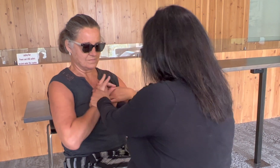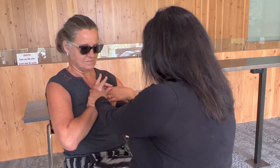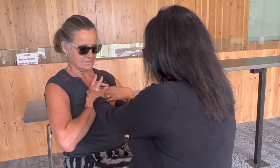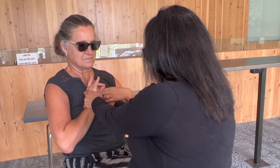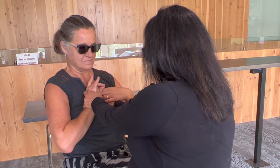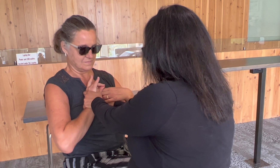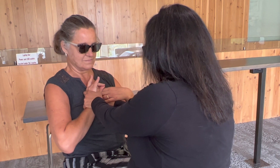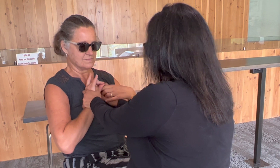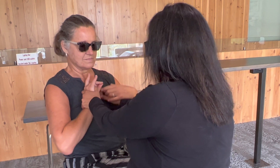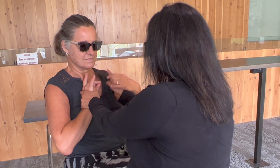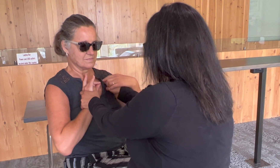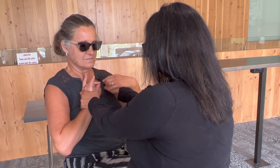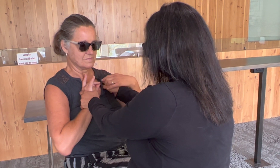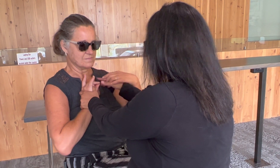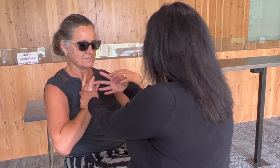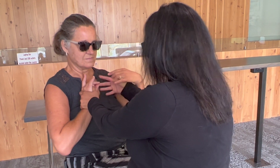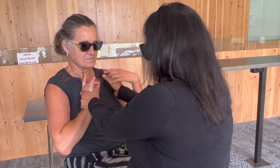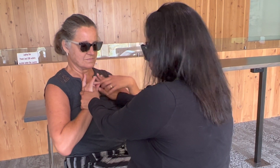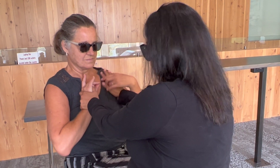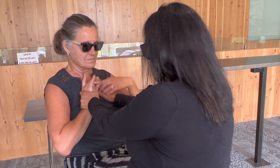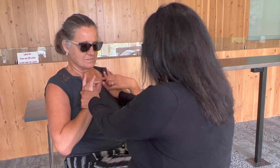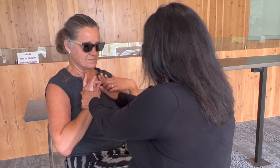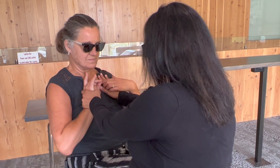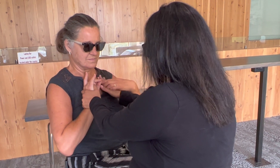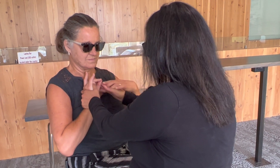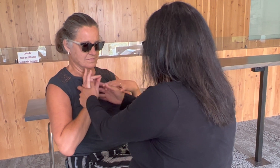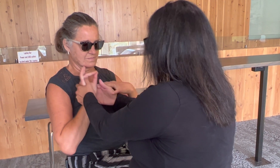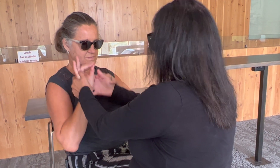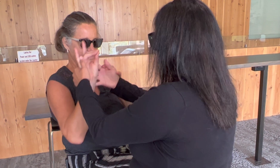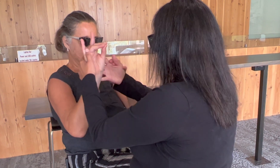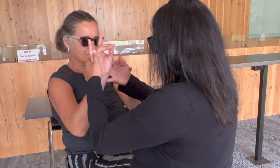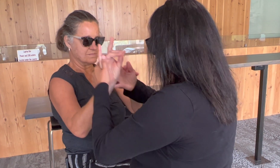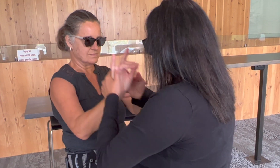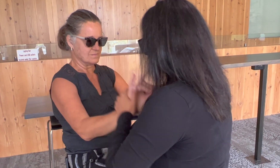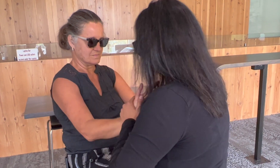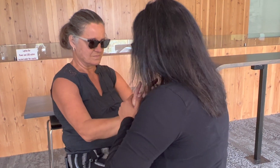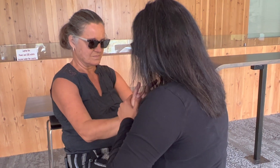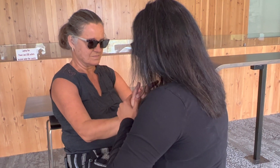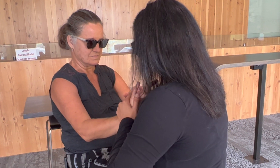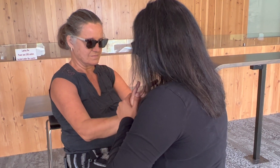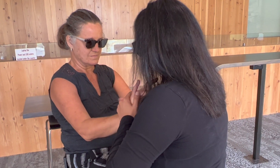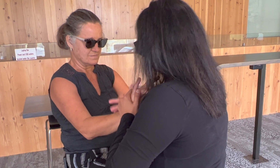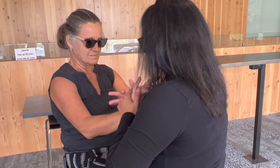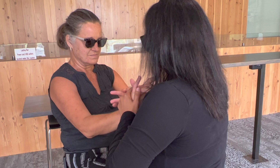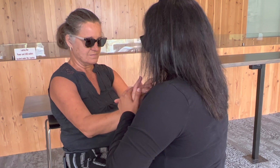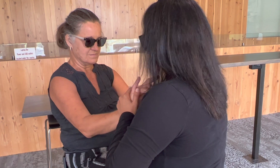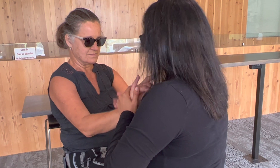and move it to the receiver's body, which indicates the owner. When I do that, the owner says they don't want the dog